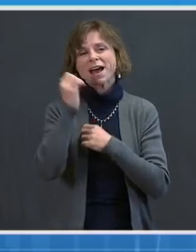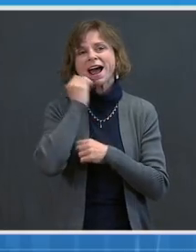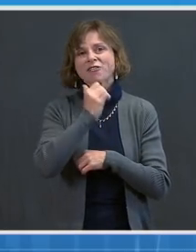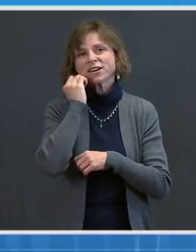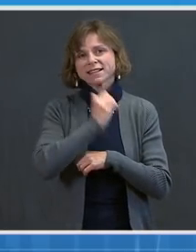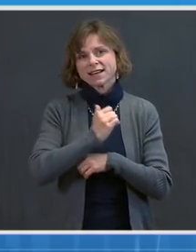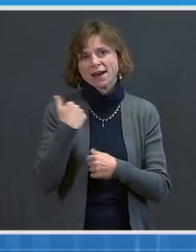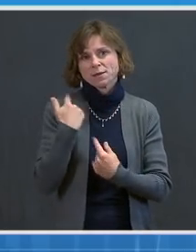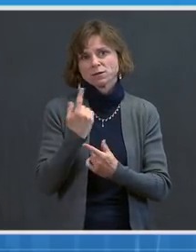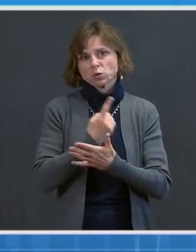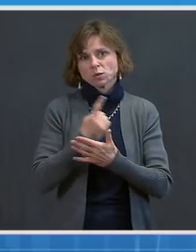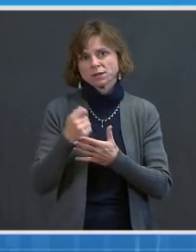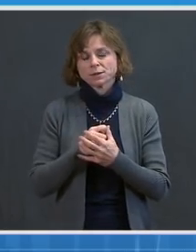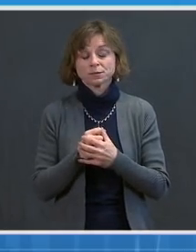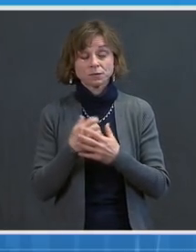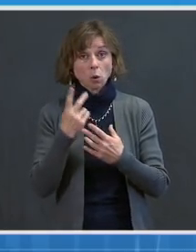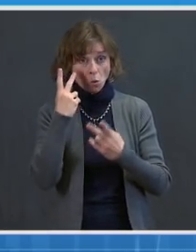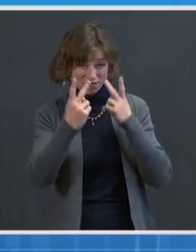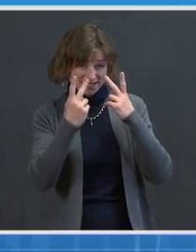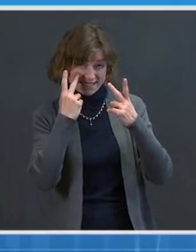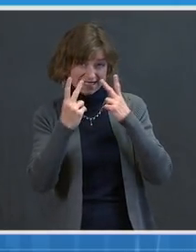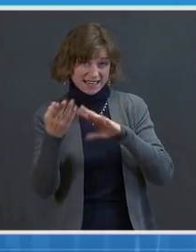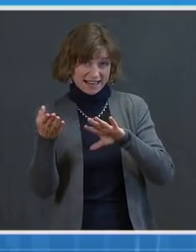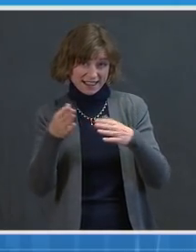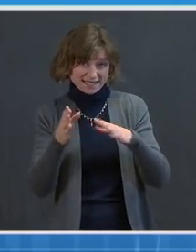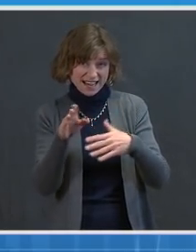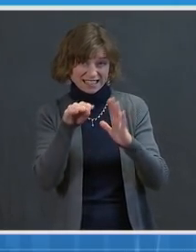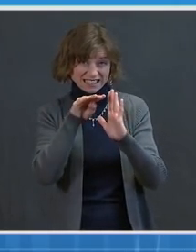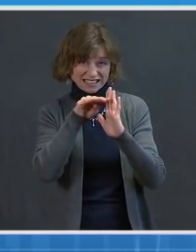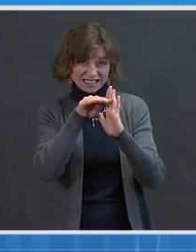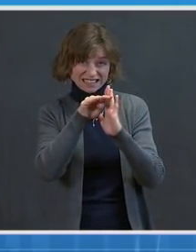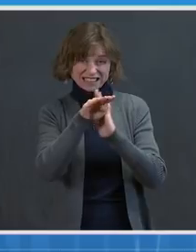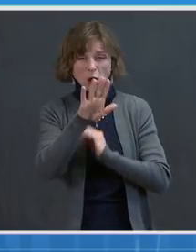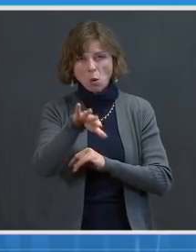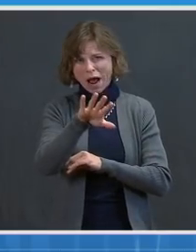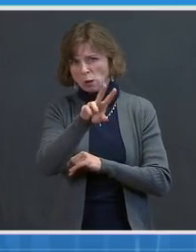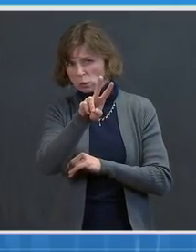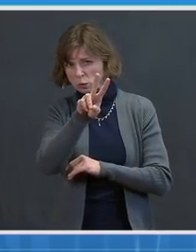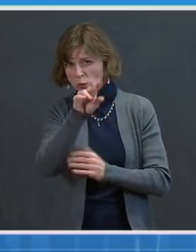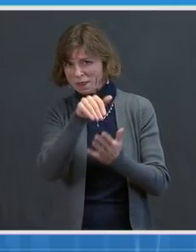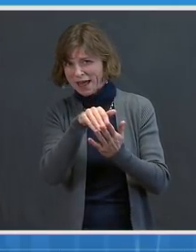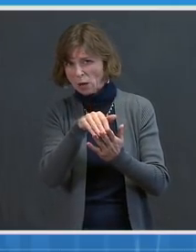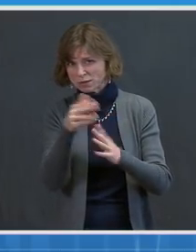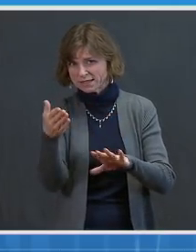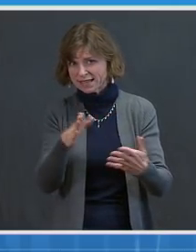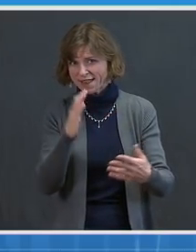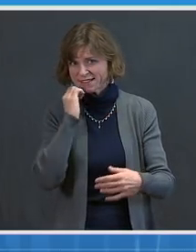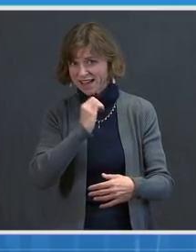And while we have seen deaths hovering around 2,000 deaths per day in recent weeks, the latest seven-day average